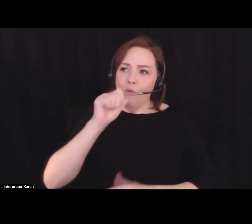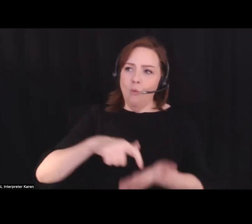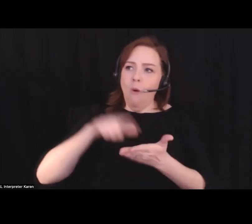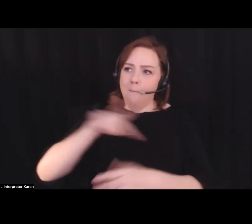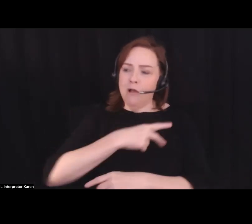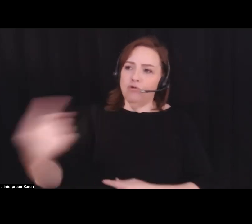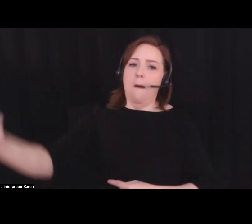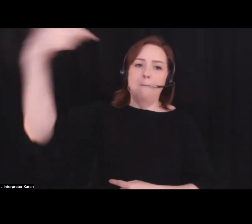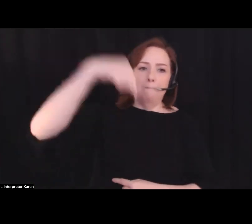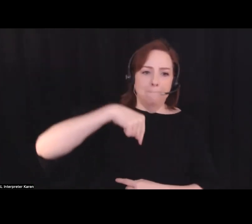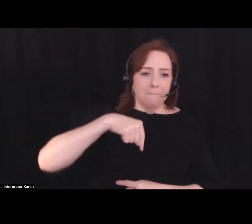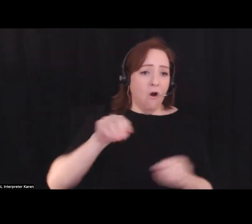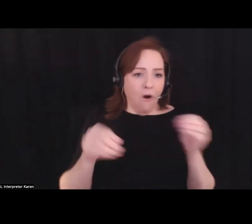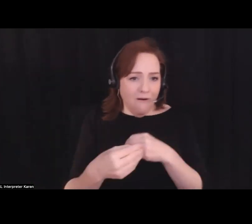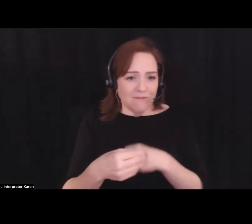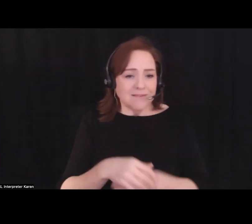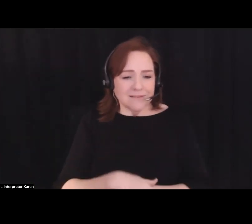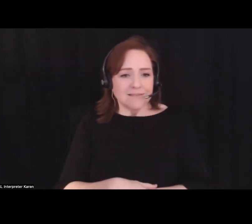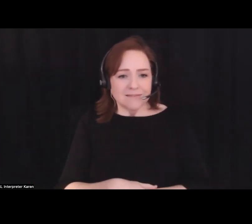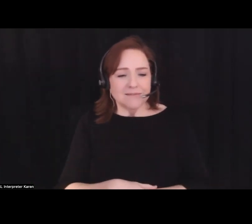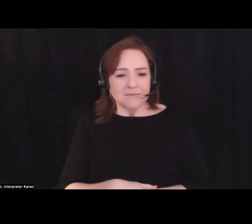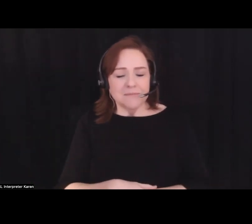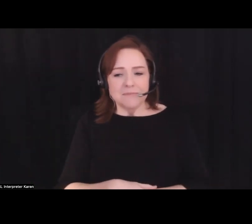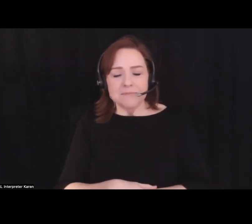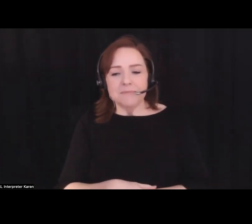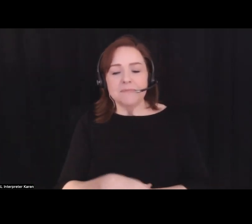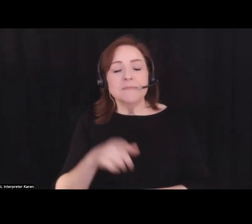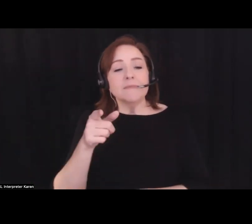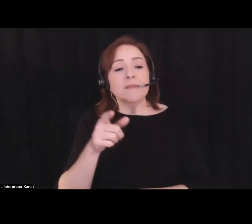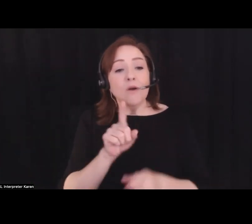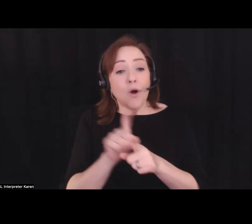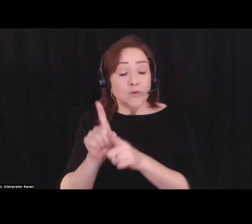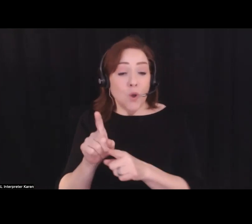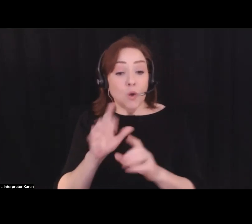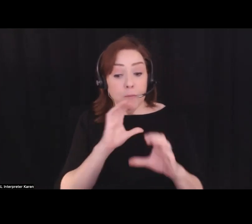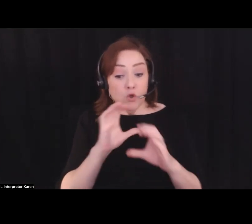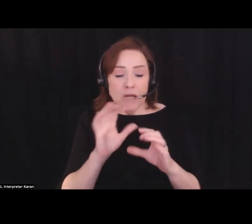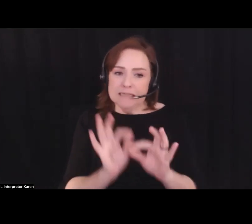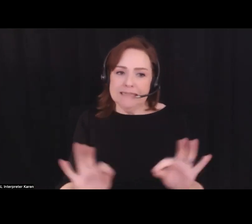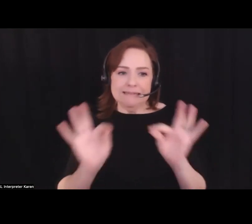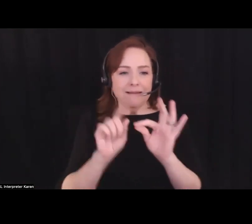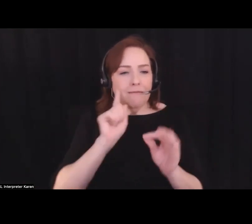office. so I want to emphasize that communication is key for all encounters but becomes even more